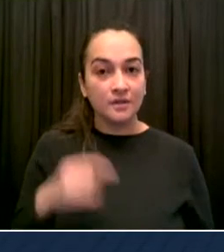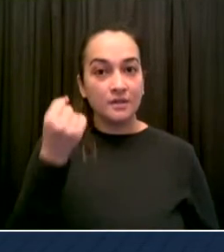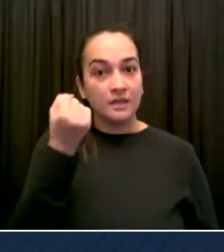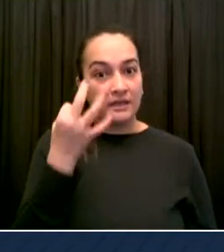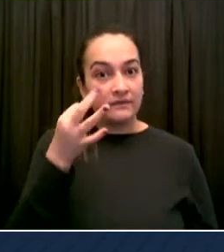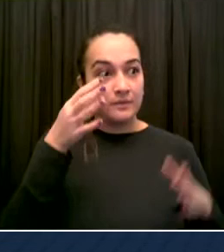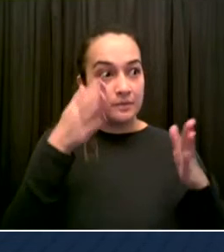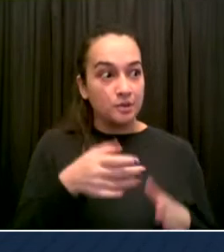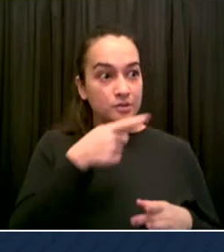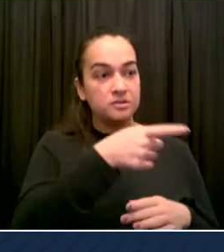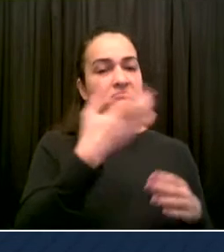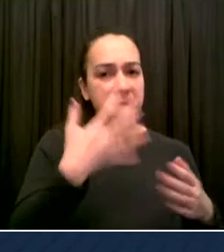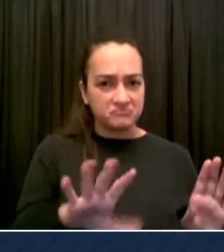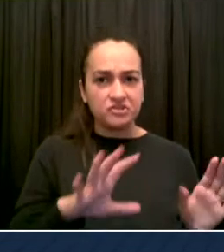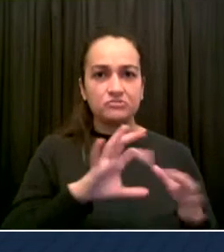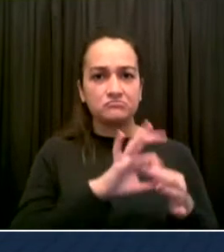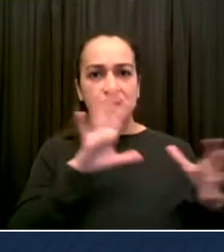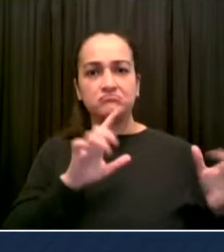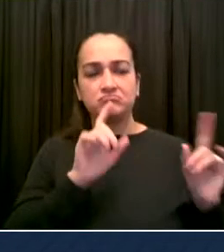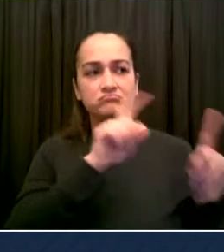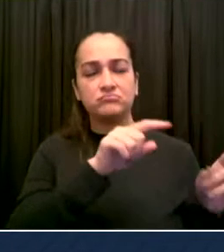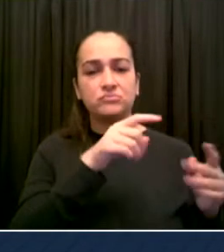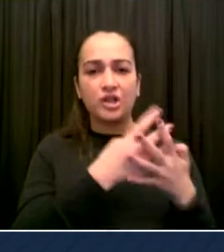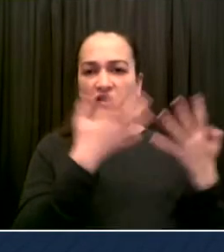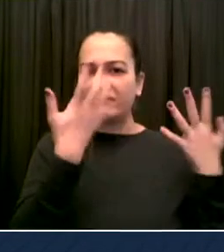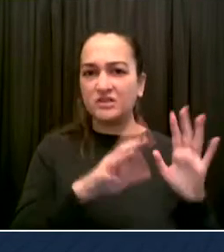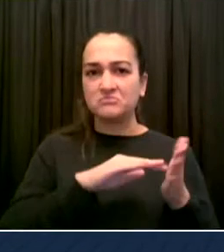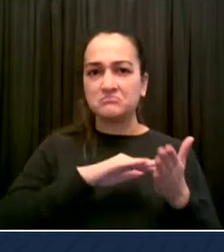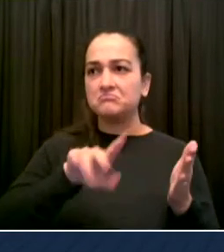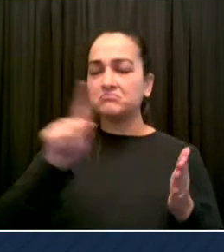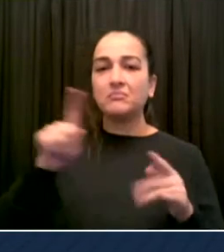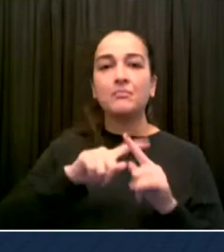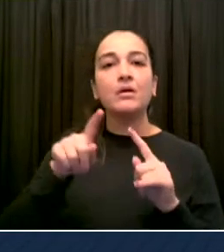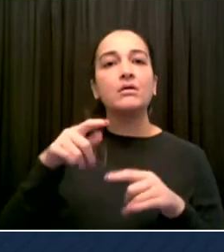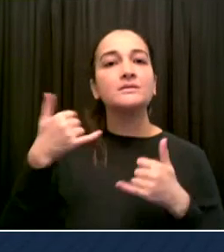VIOLATIONS.